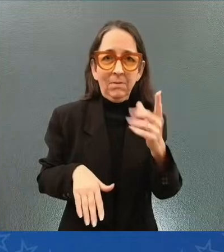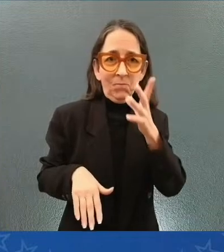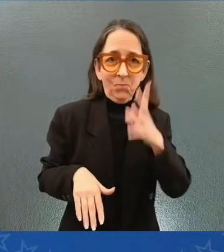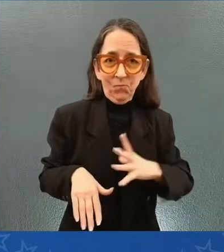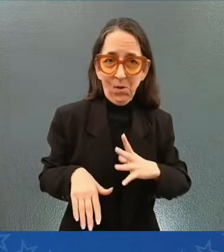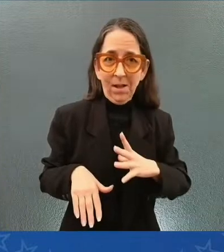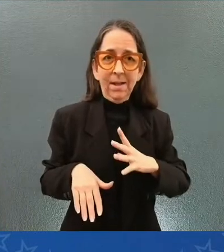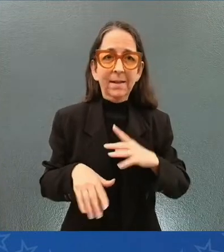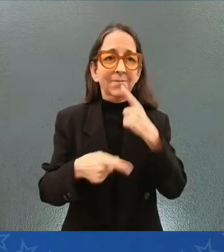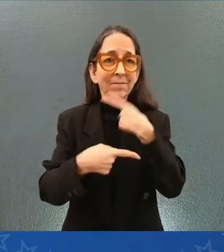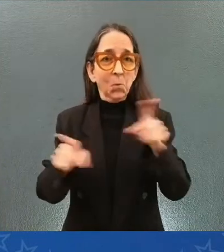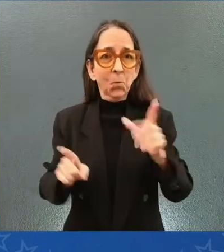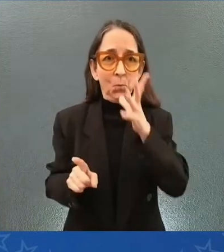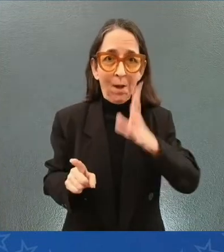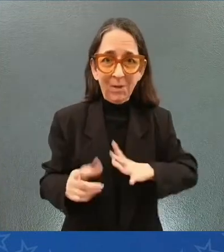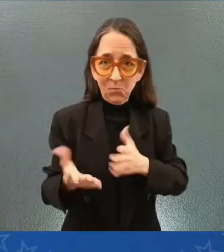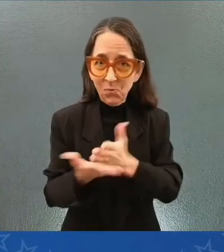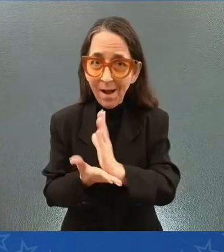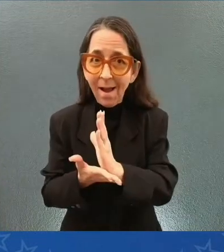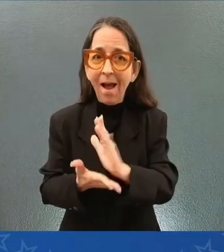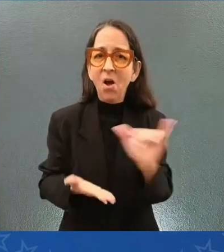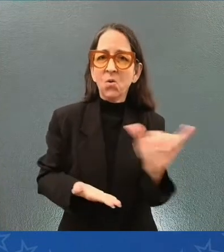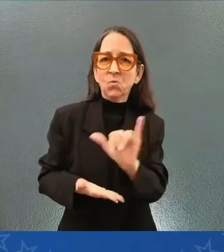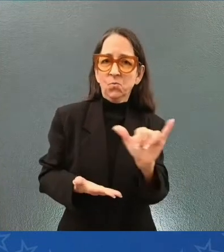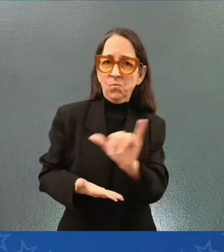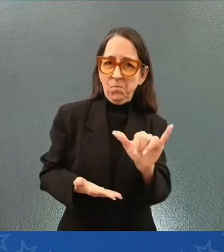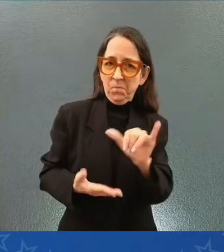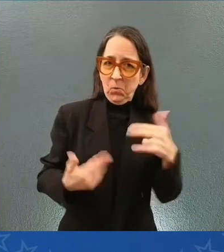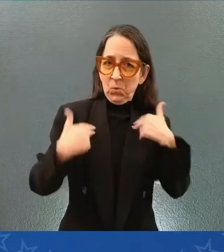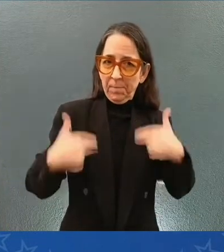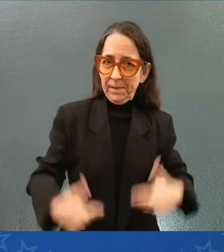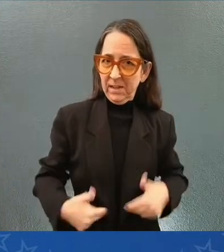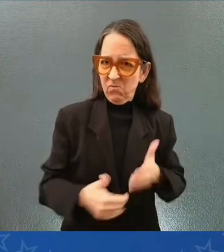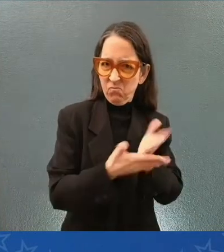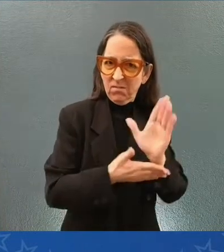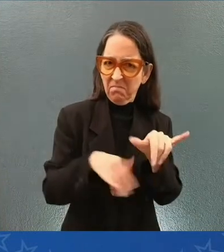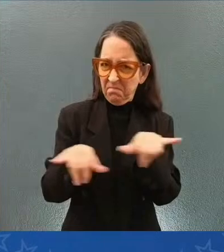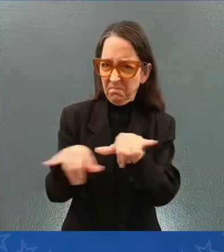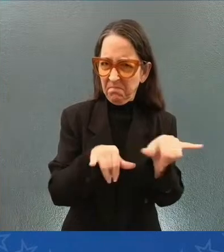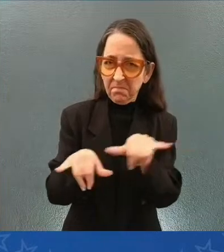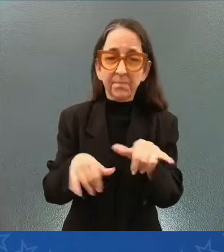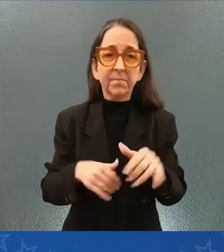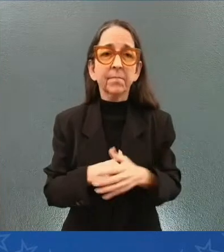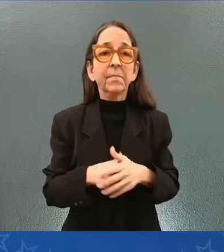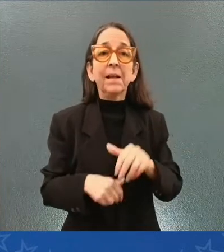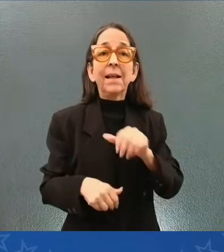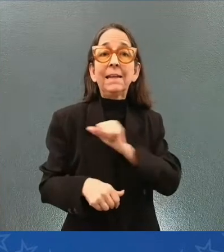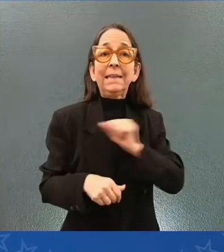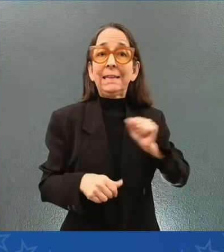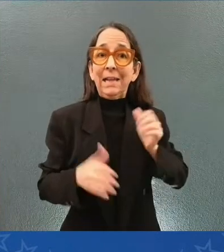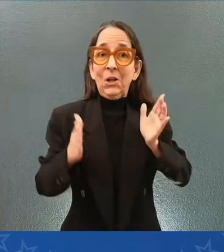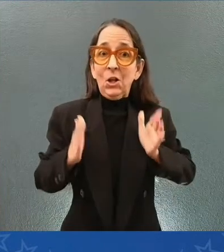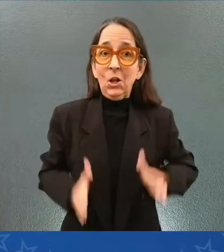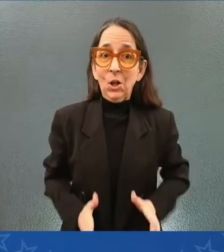rebuild after September 11th, 2001. As Secretary of State, she championed democracy worldwide